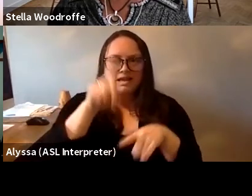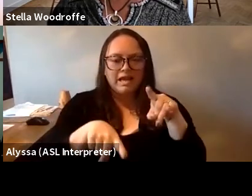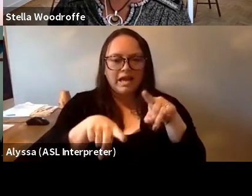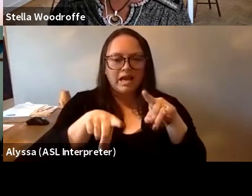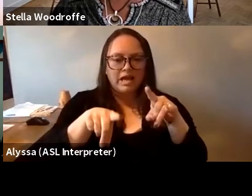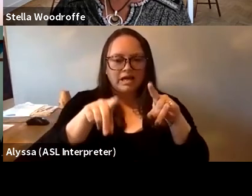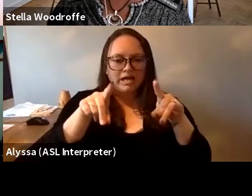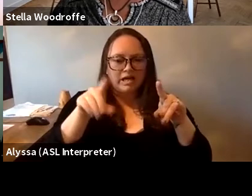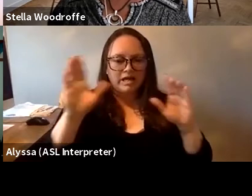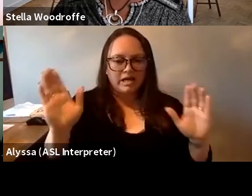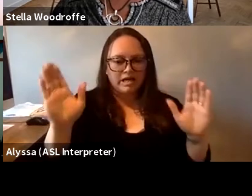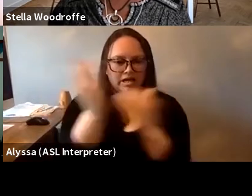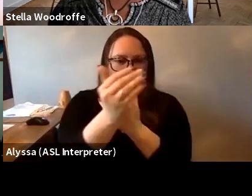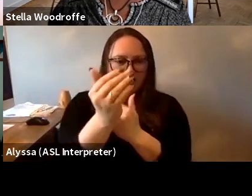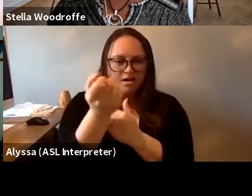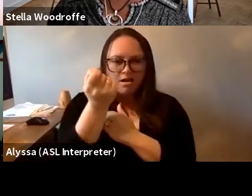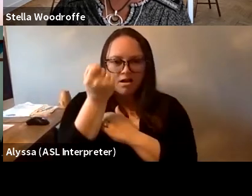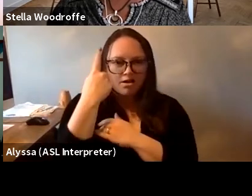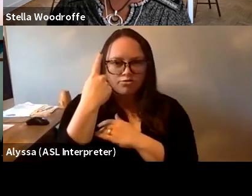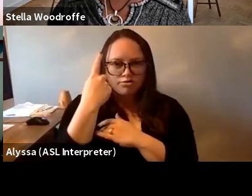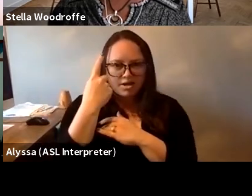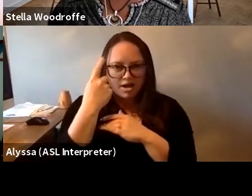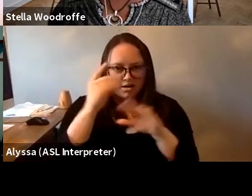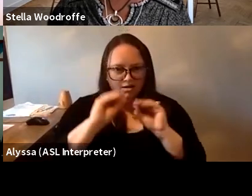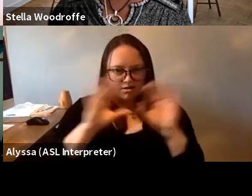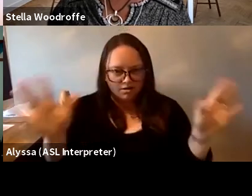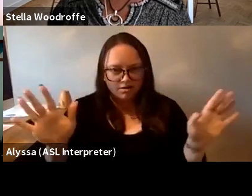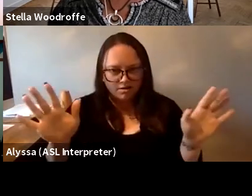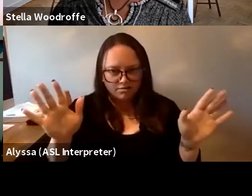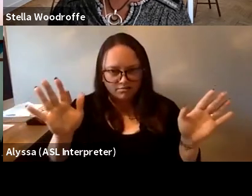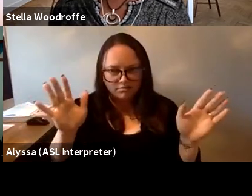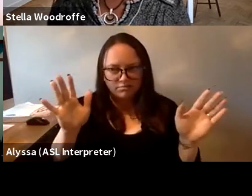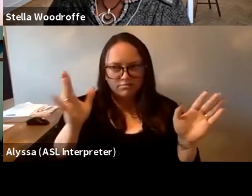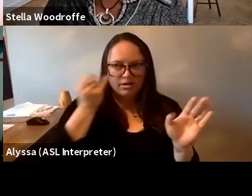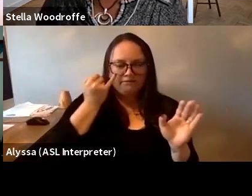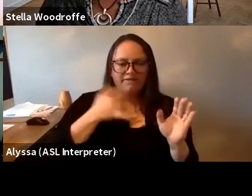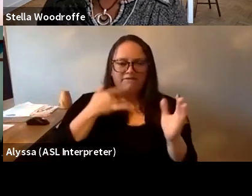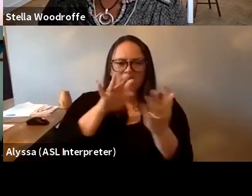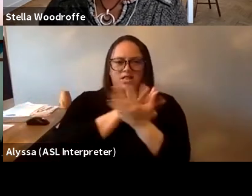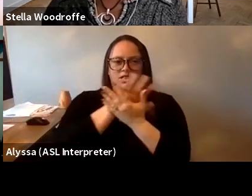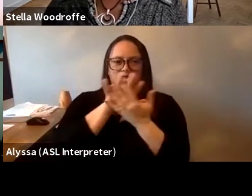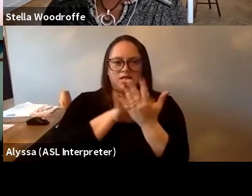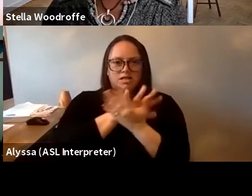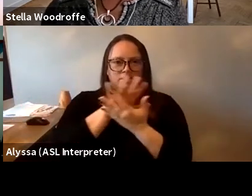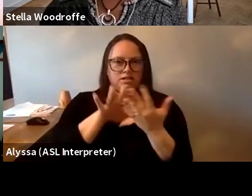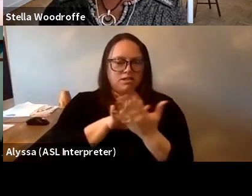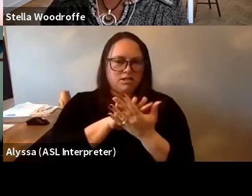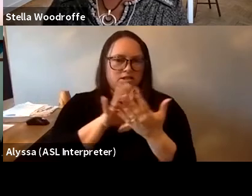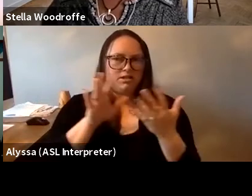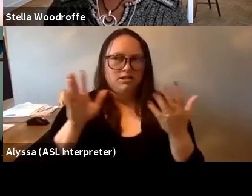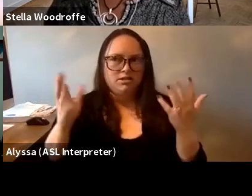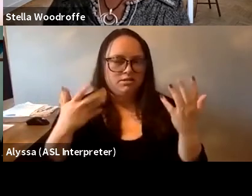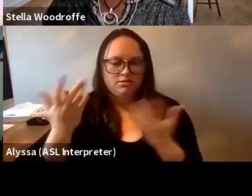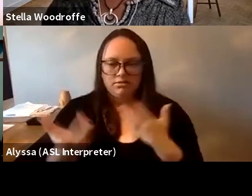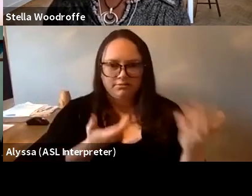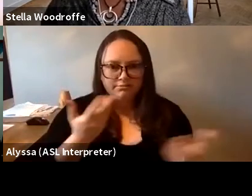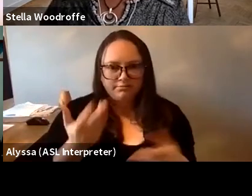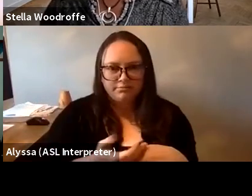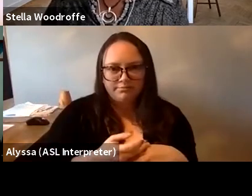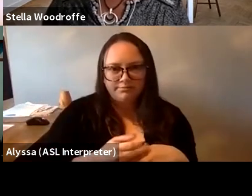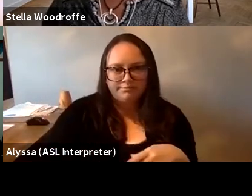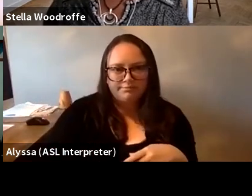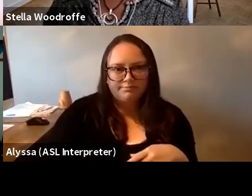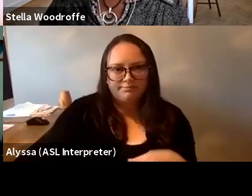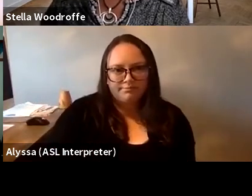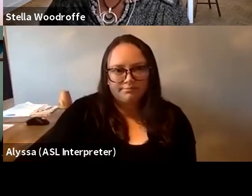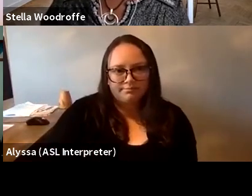I'm not exactly sure. I'm not exactly sure. If I think we just